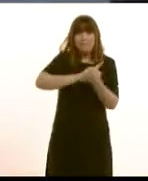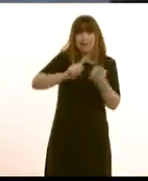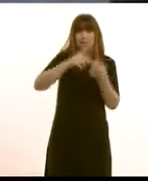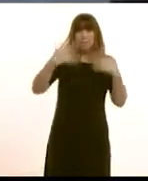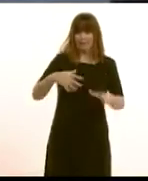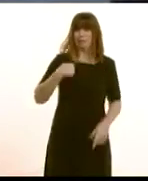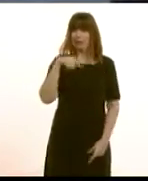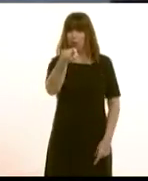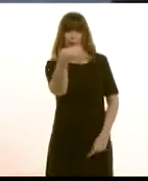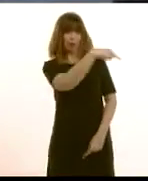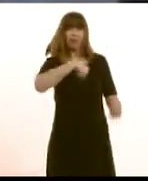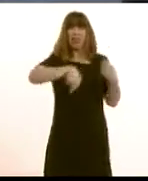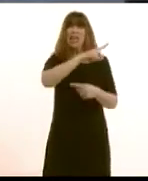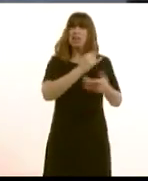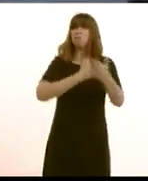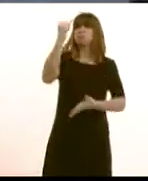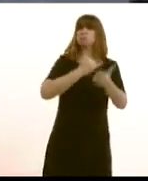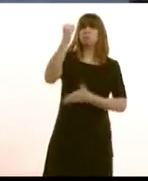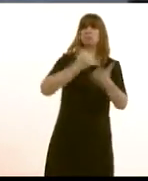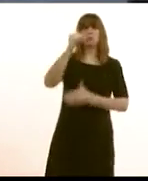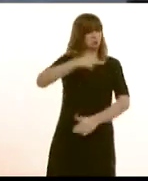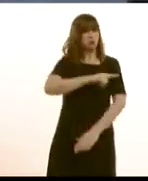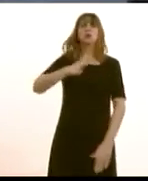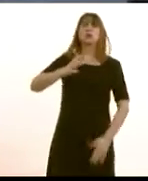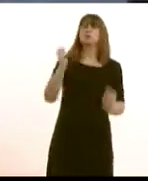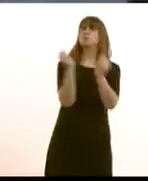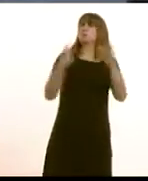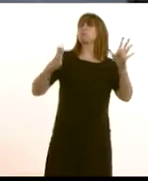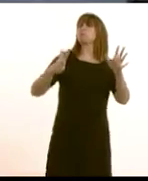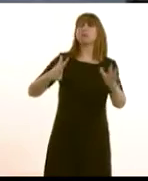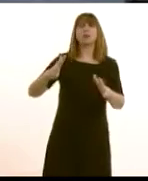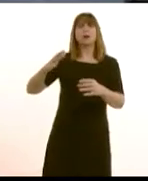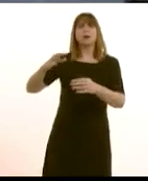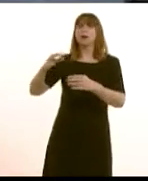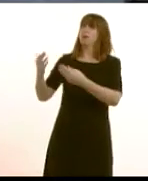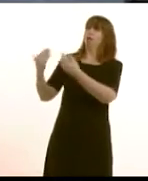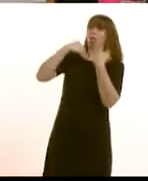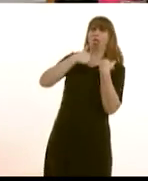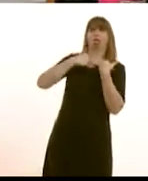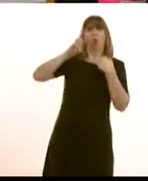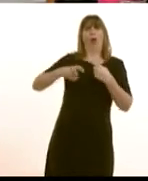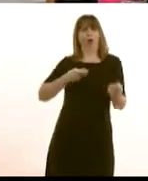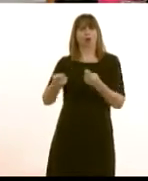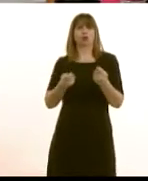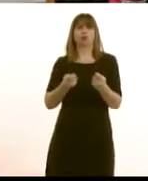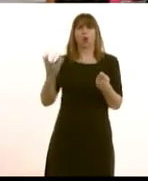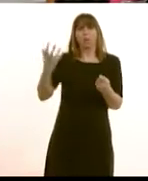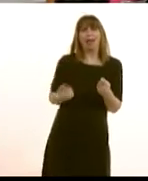in this room and objected wholeheartedly to teachersí pay and conditions being devolved.